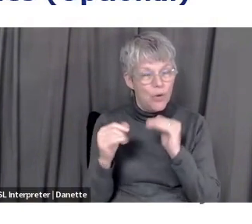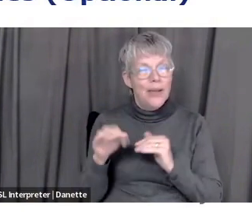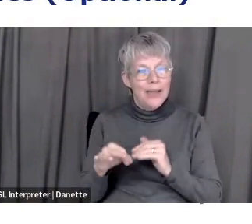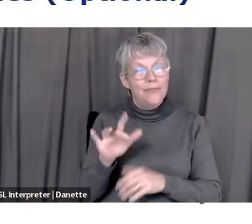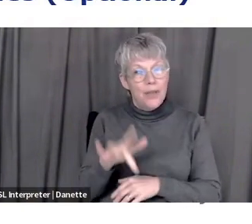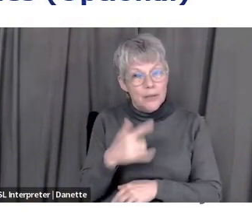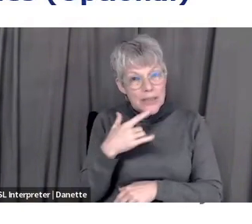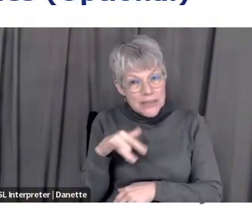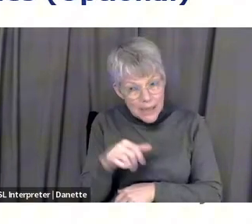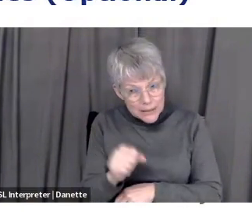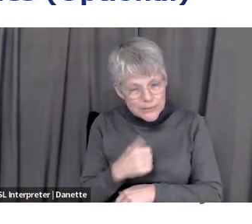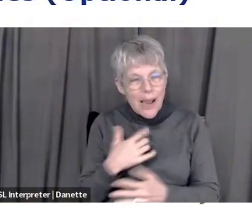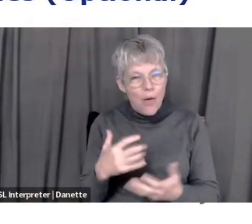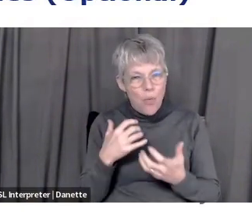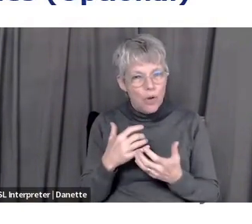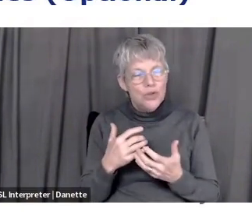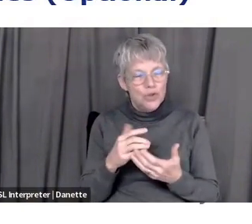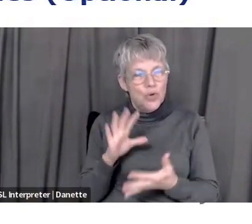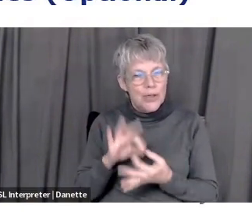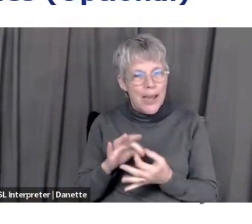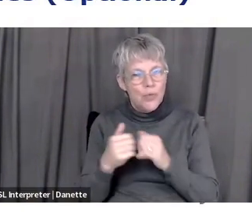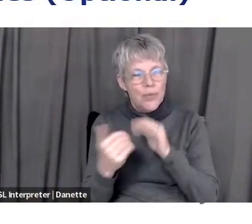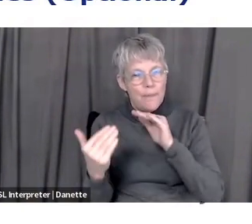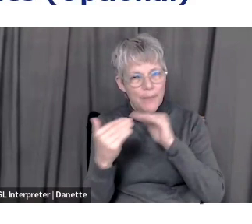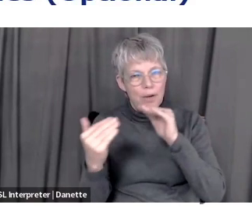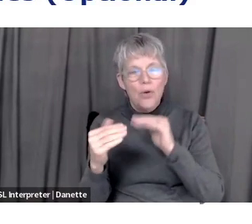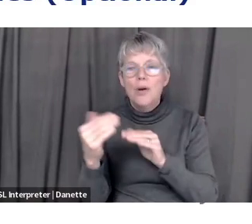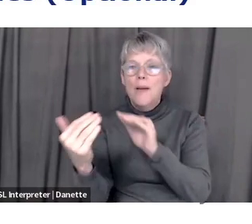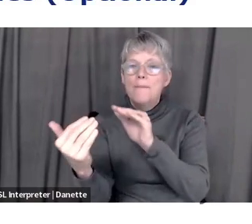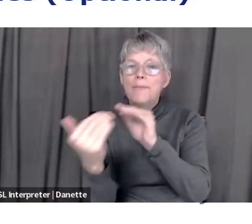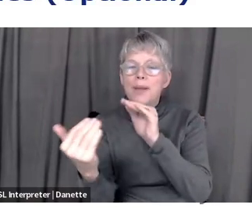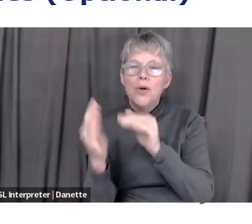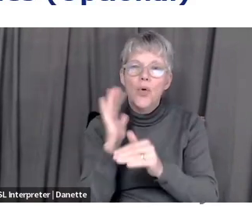And if an individual says yes, I would then a peer reaches out either